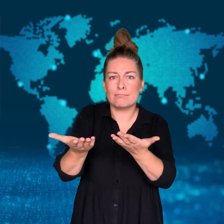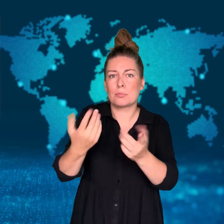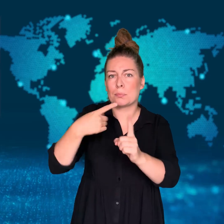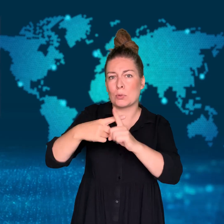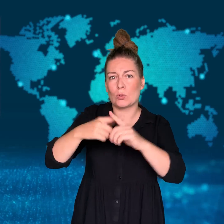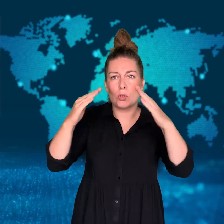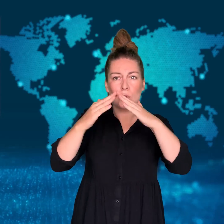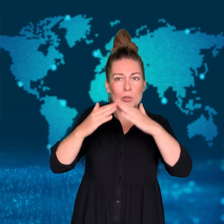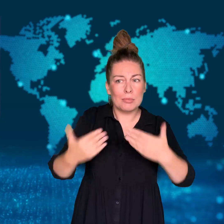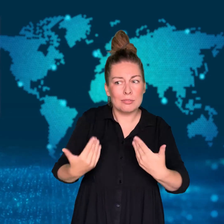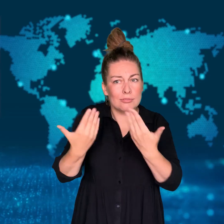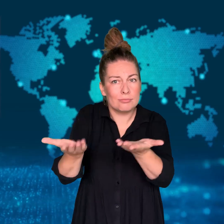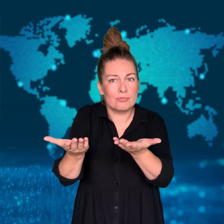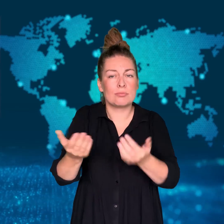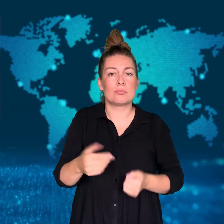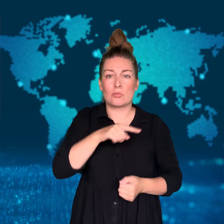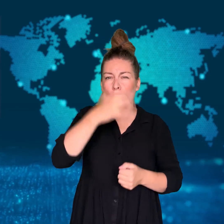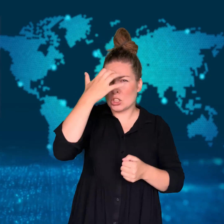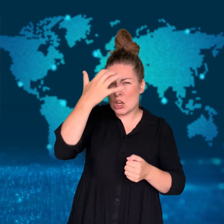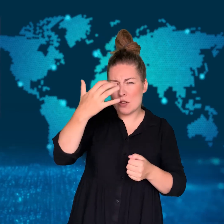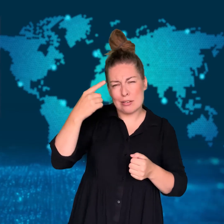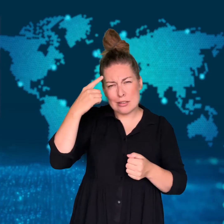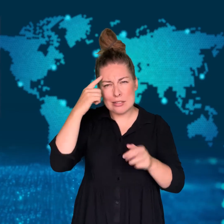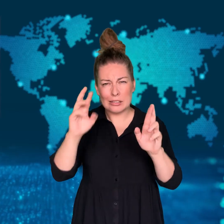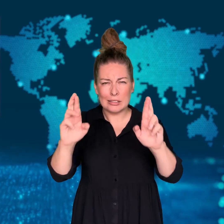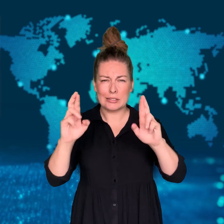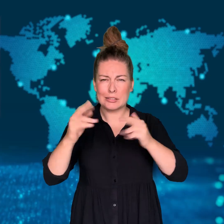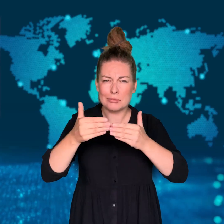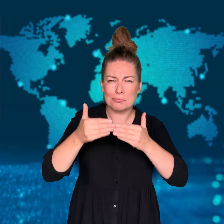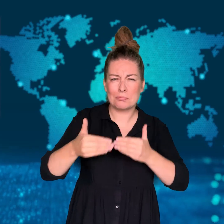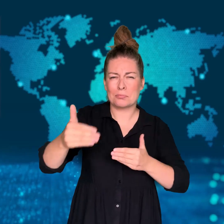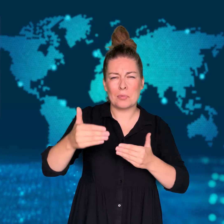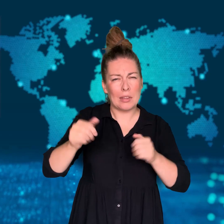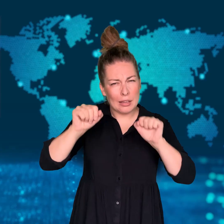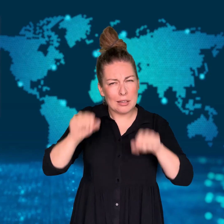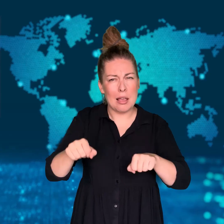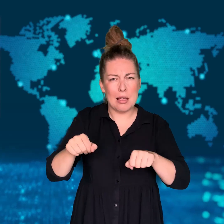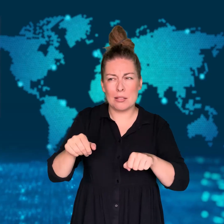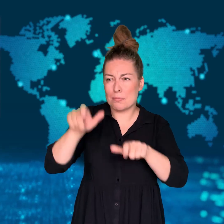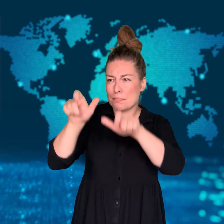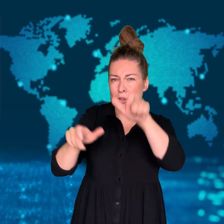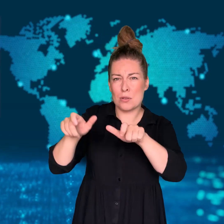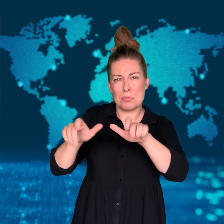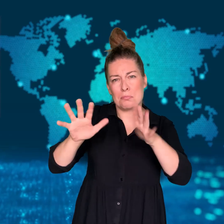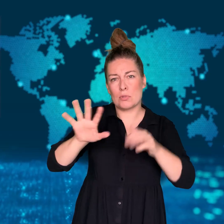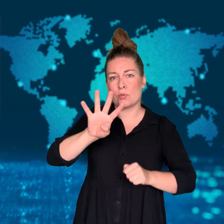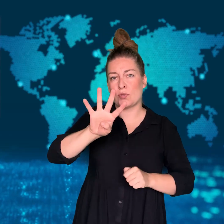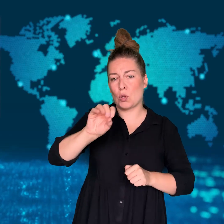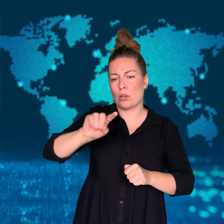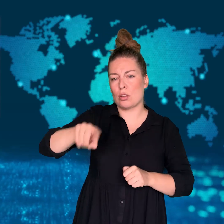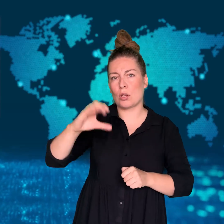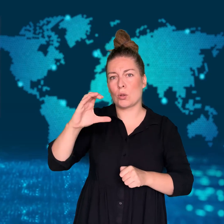and the government expects they will be trying to